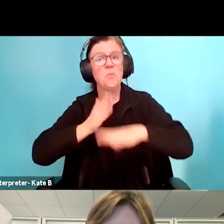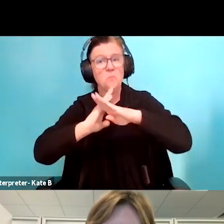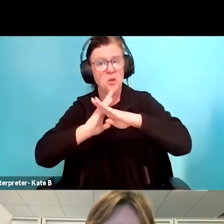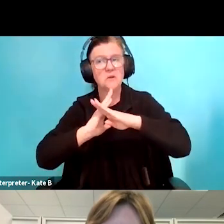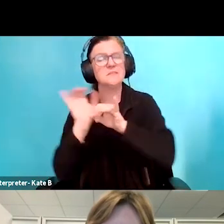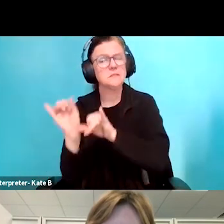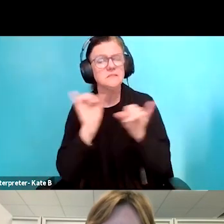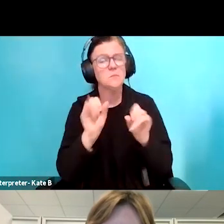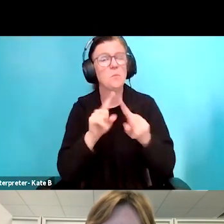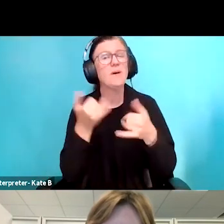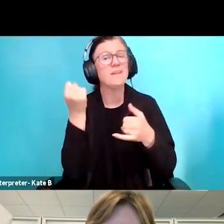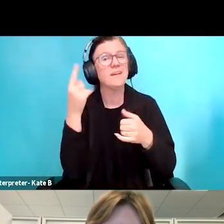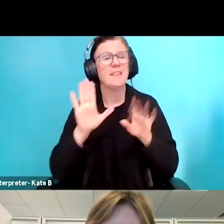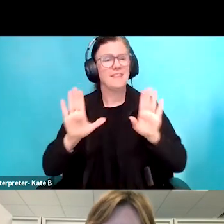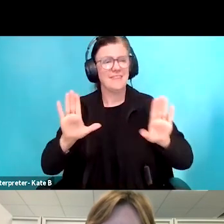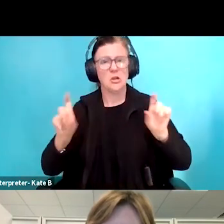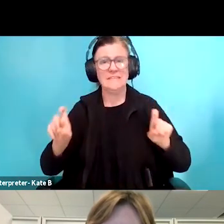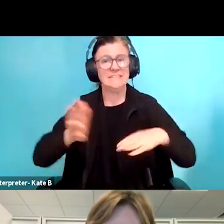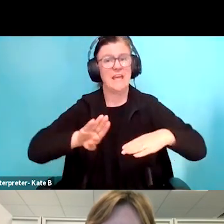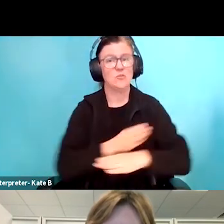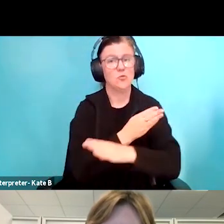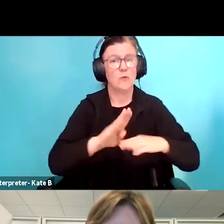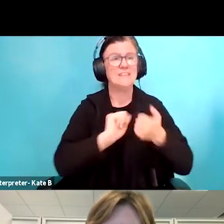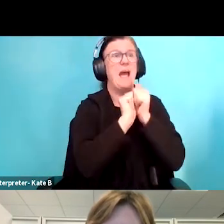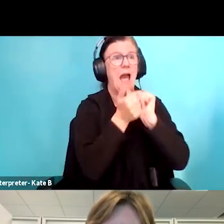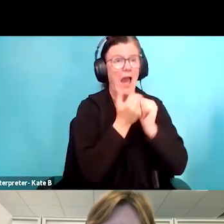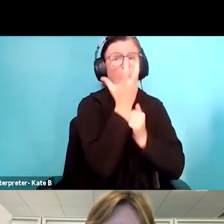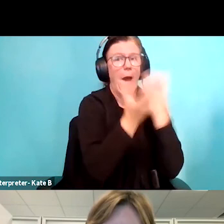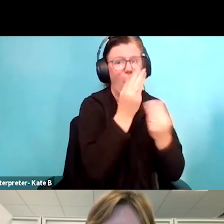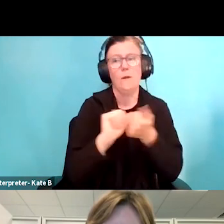unmet needs and the range of how individuals can participate in the community differ.